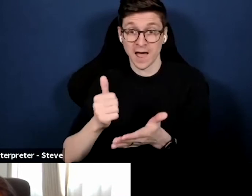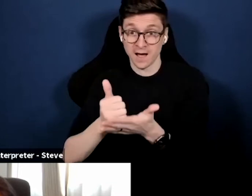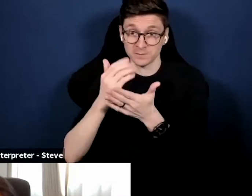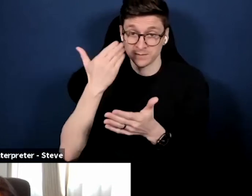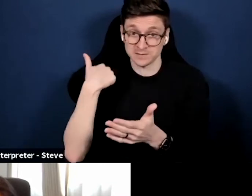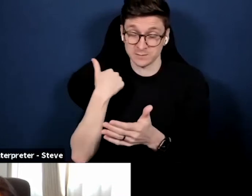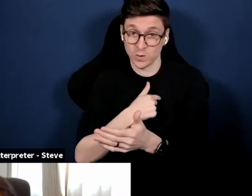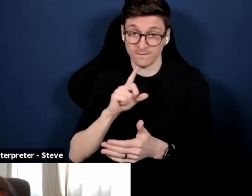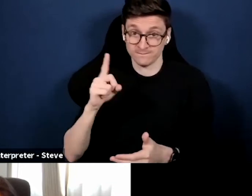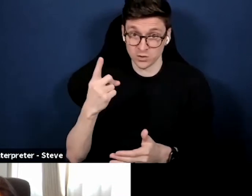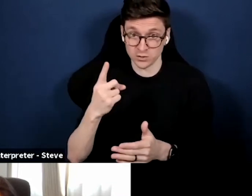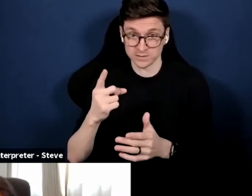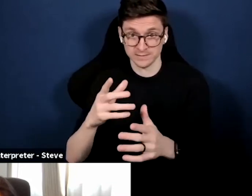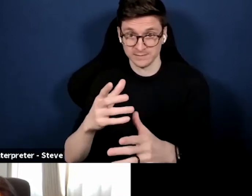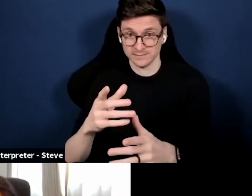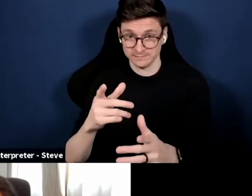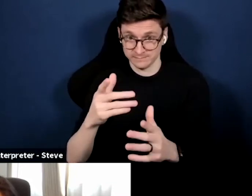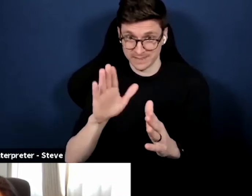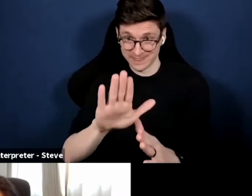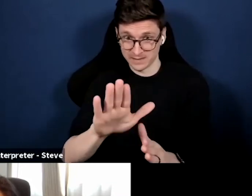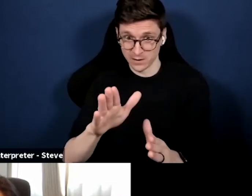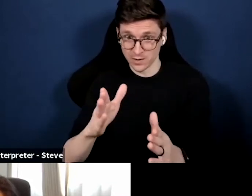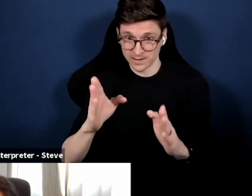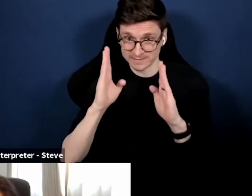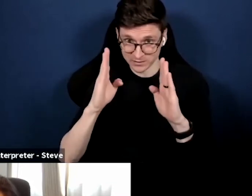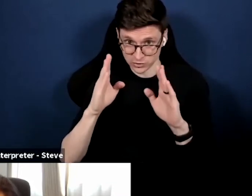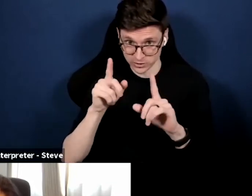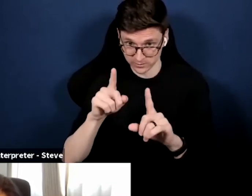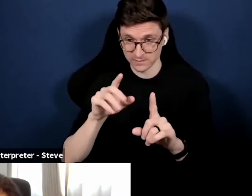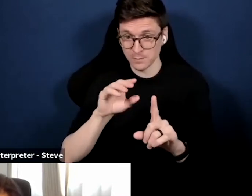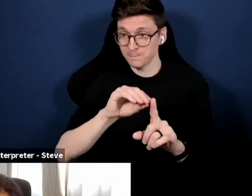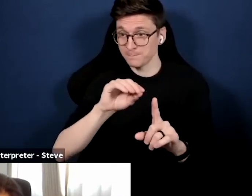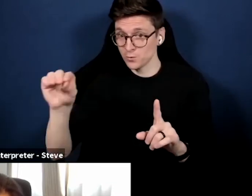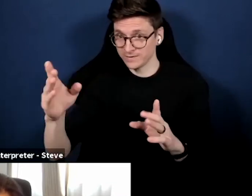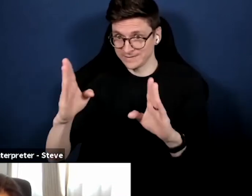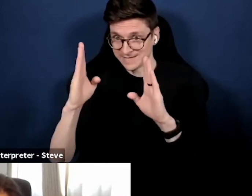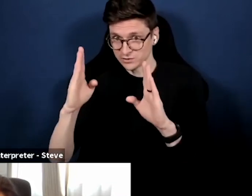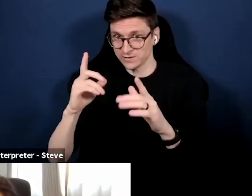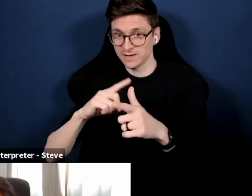and then you're labeling the object and you might be you're effectively directing the attention